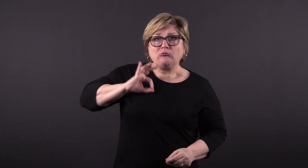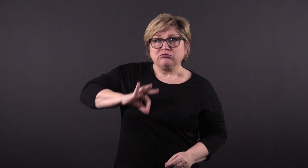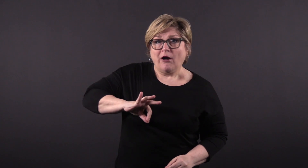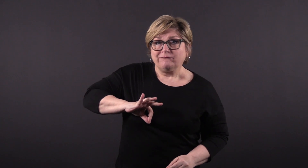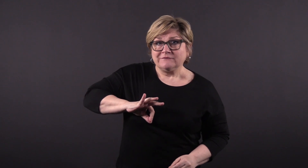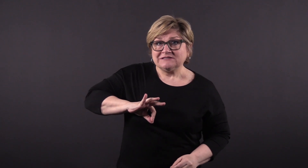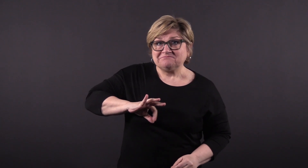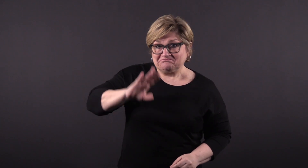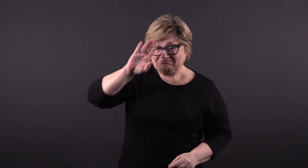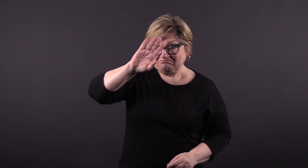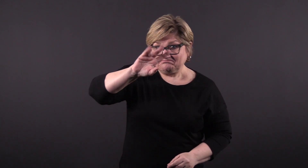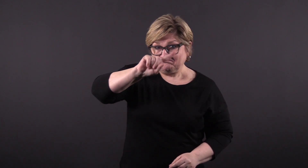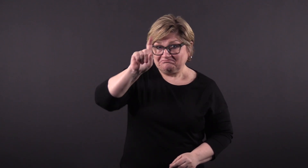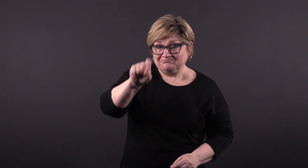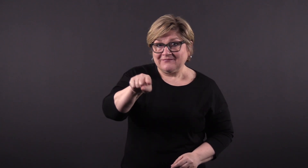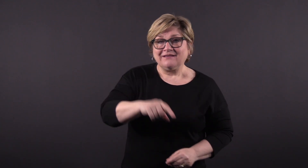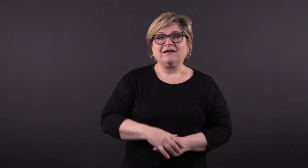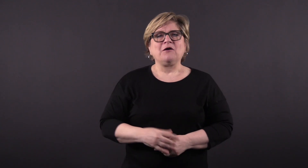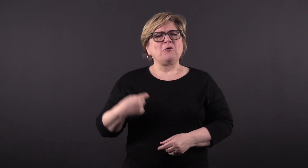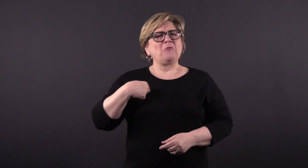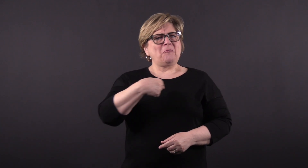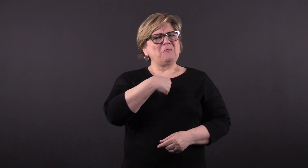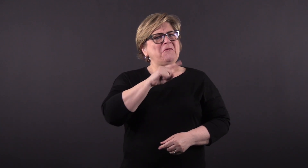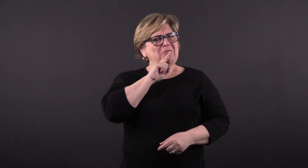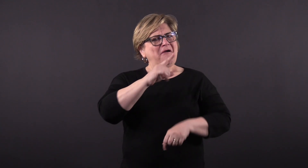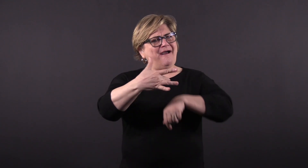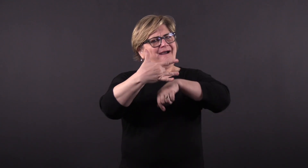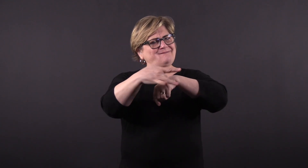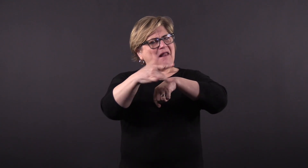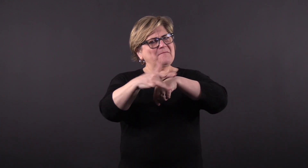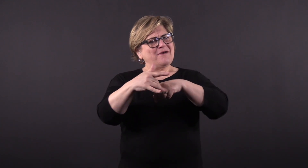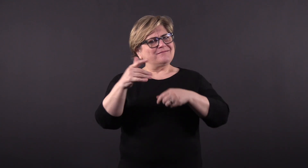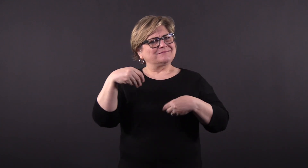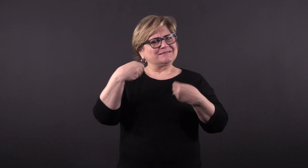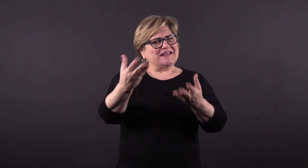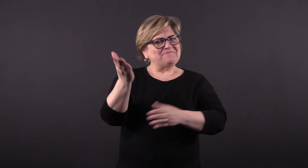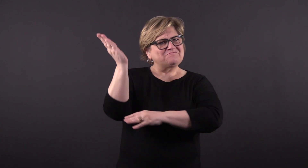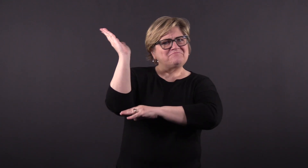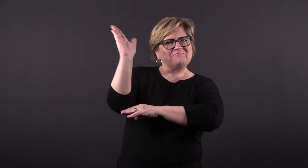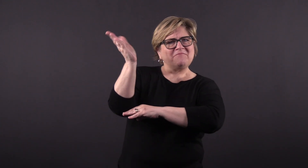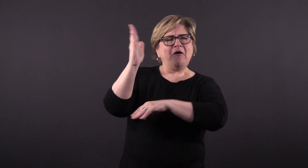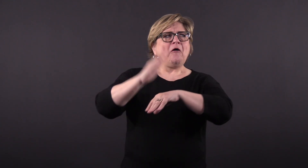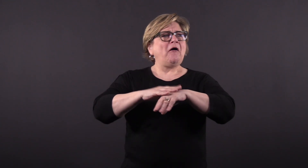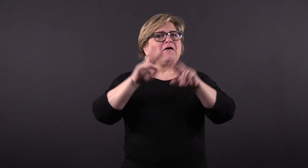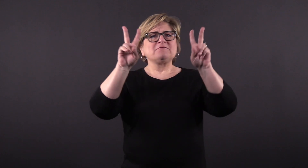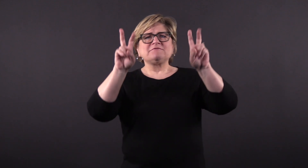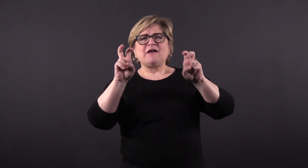We are available to present on topics such as